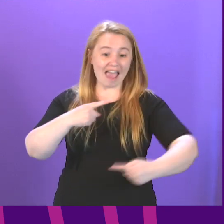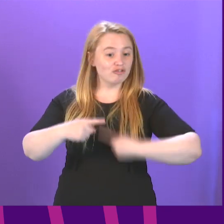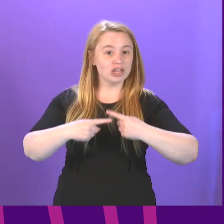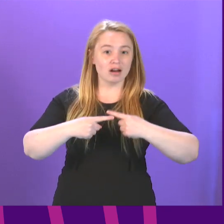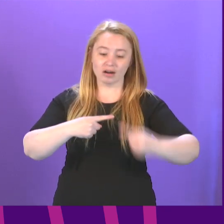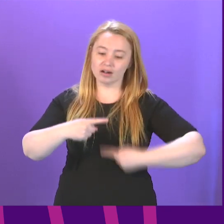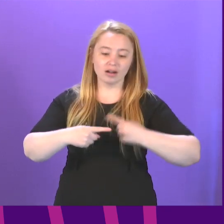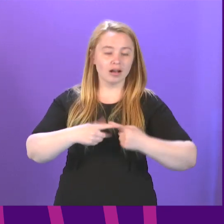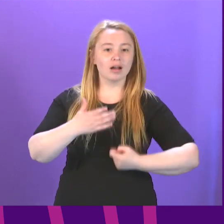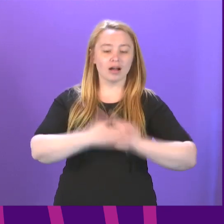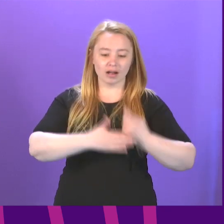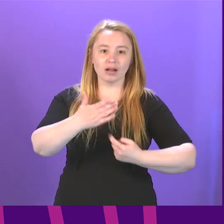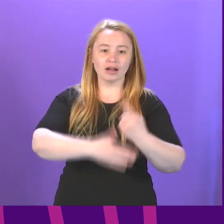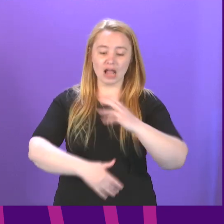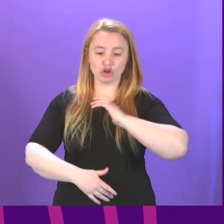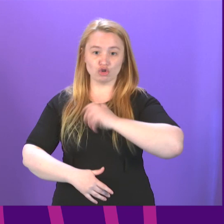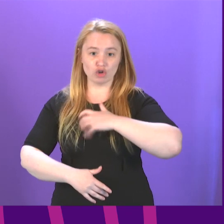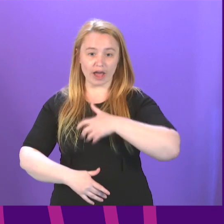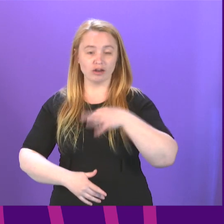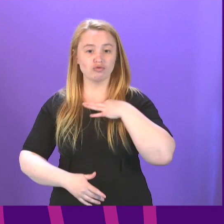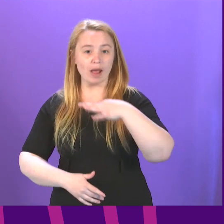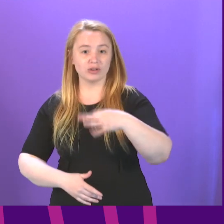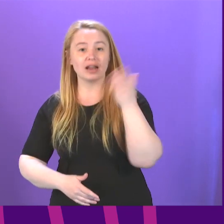the union representing lecturers believes that an agreement has been reached in good faith,